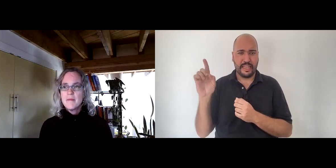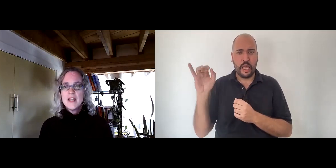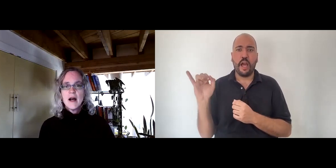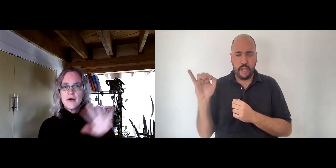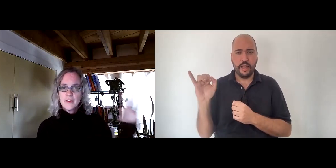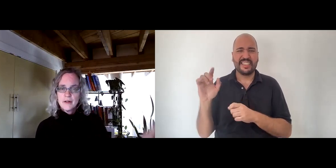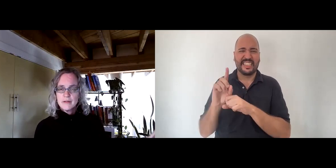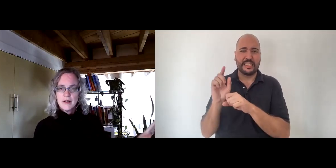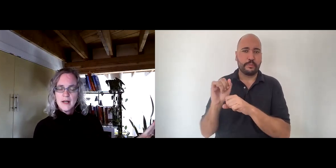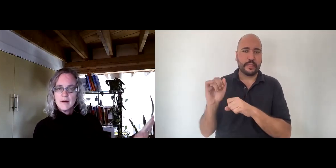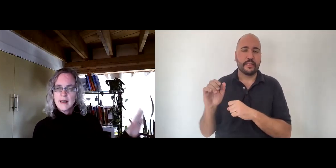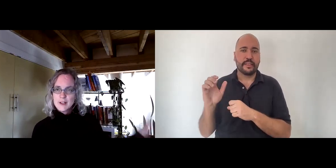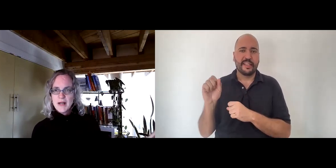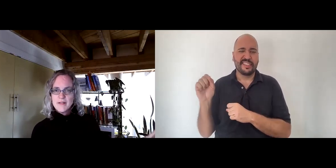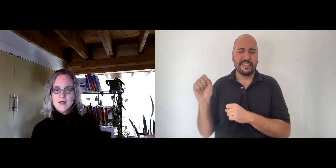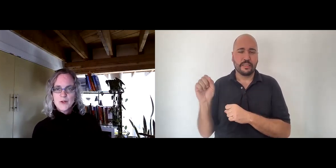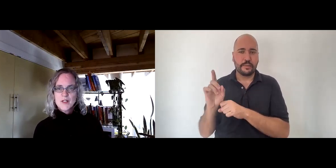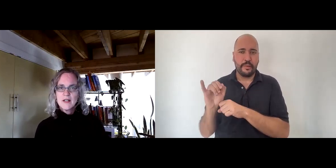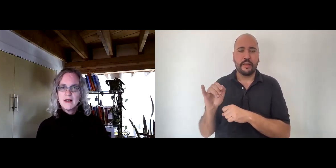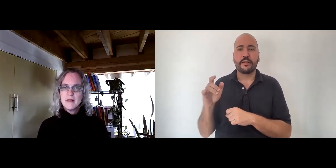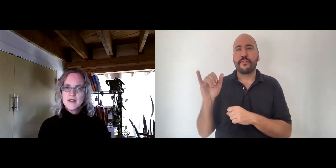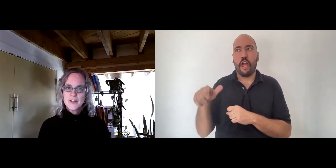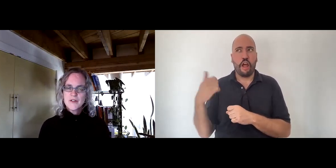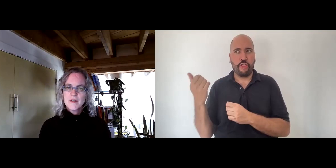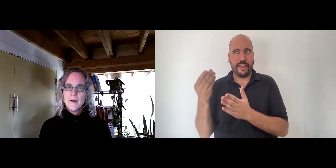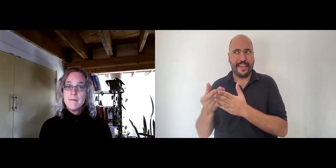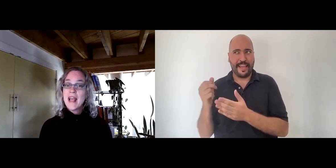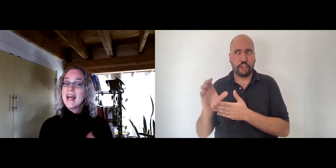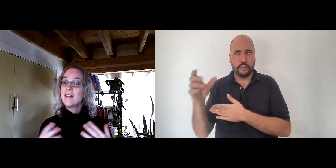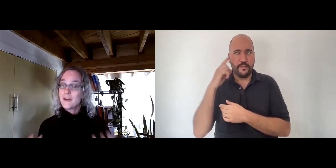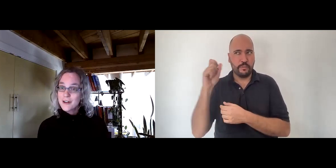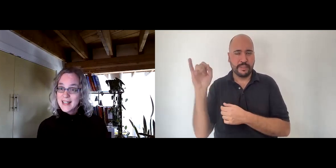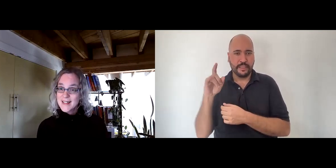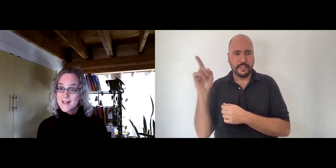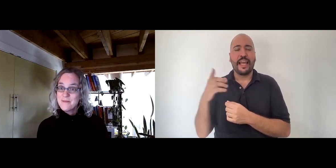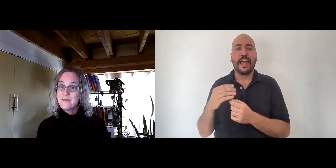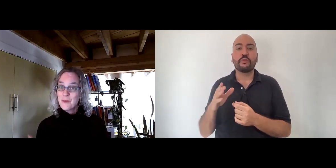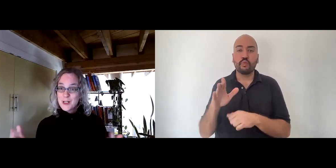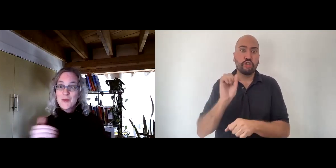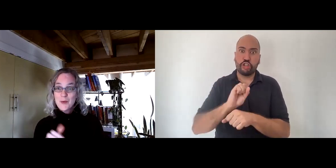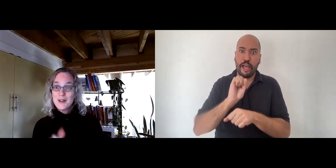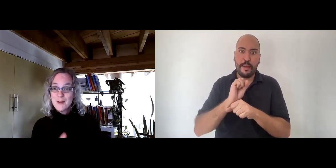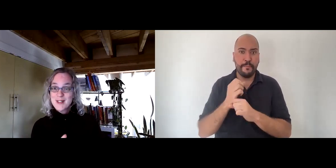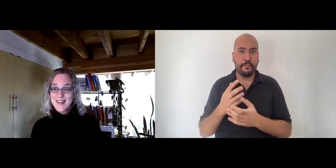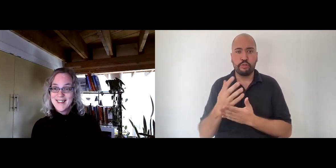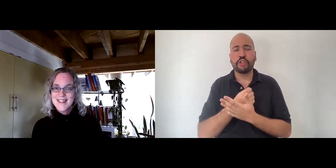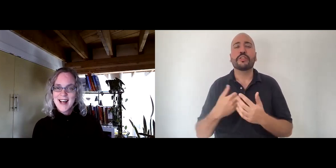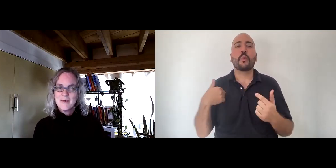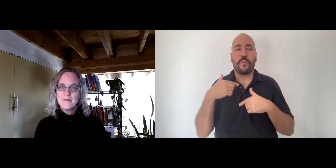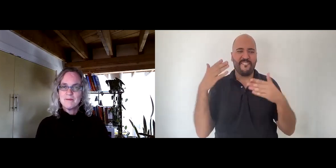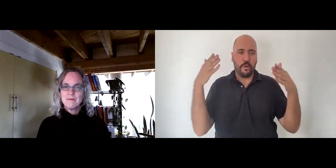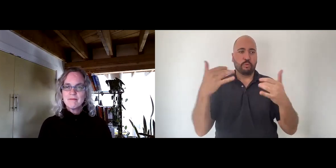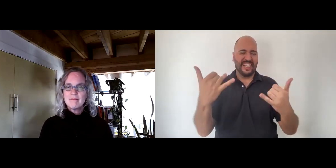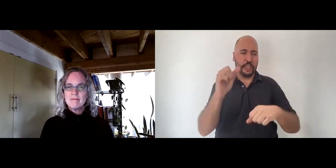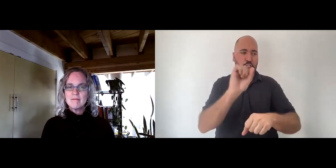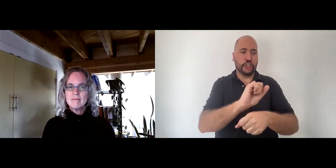the other cash benefits, social security administers and earnings. Which is what we're gonna focus on here today.